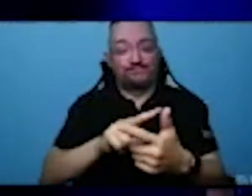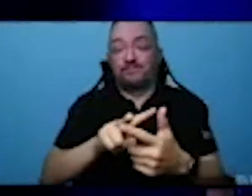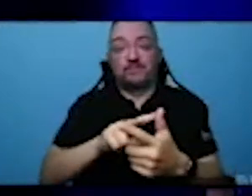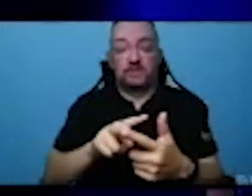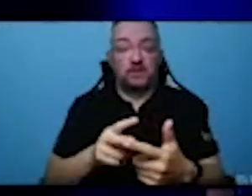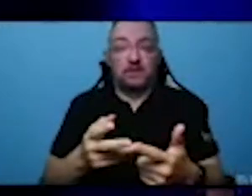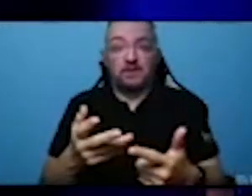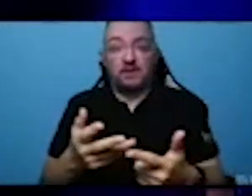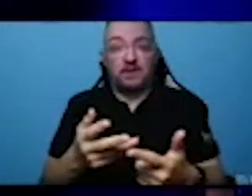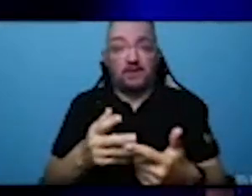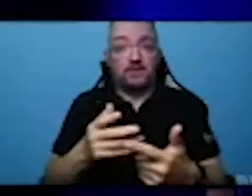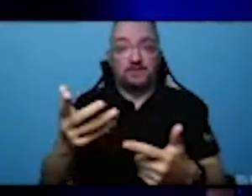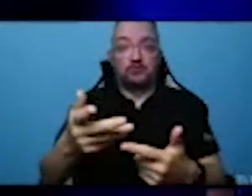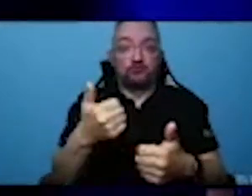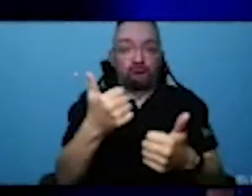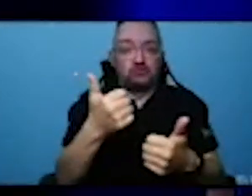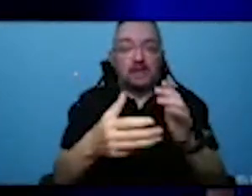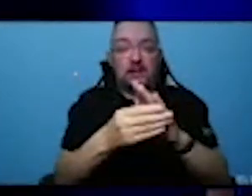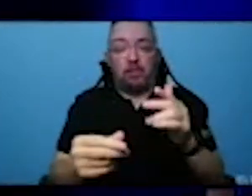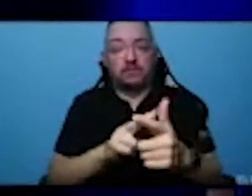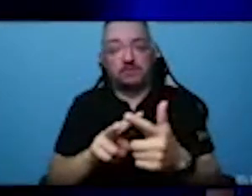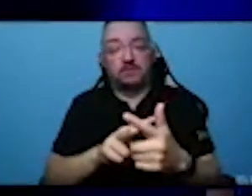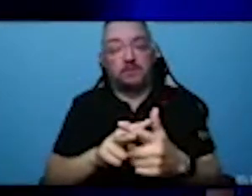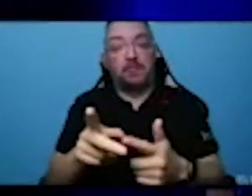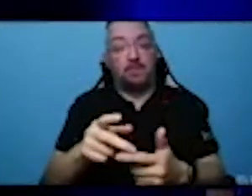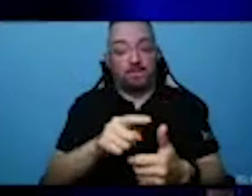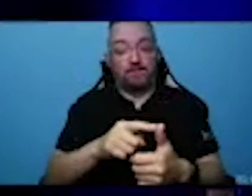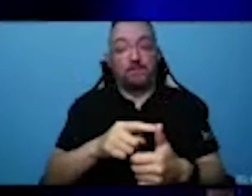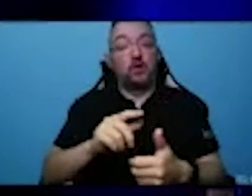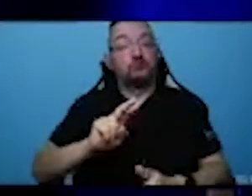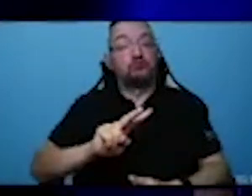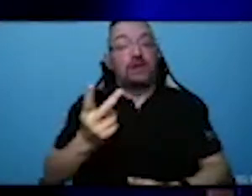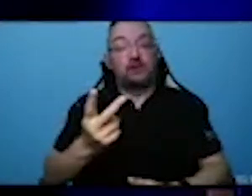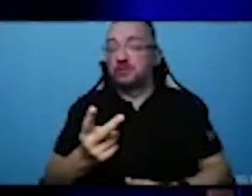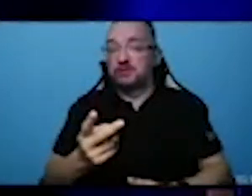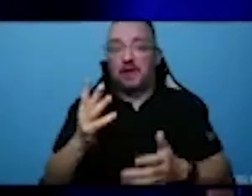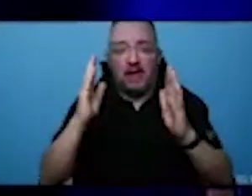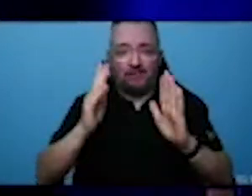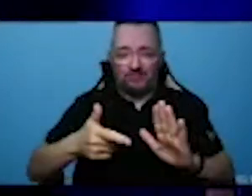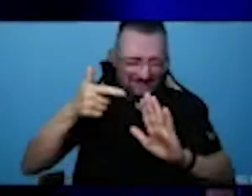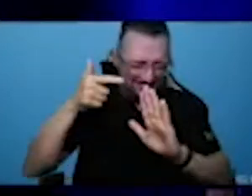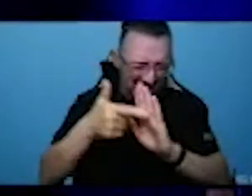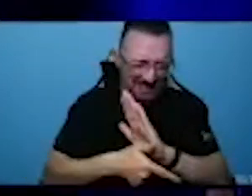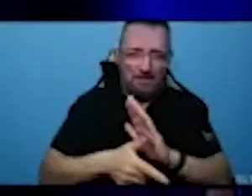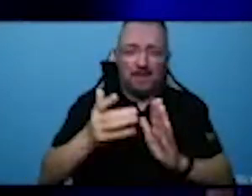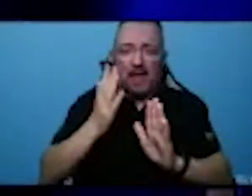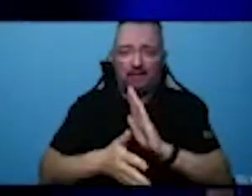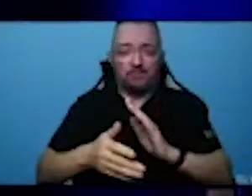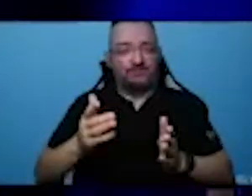So the change that is required is deep and it must be rooted in our communities. The second key theme from